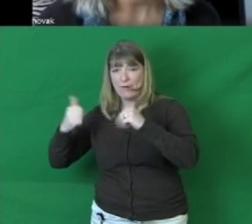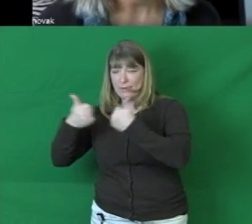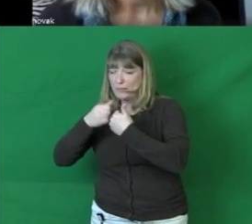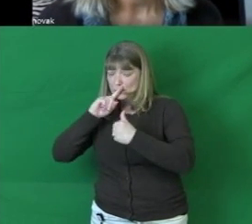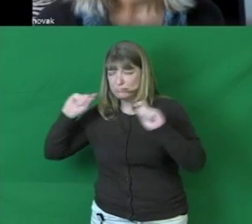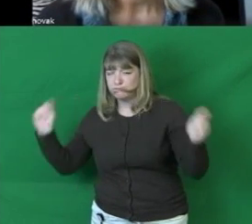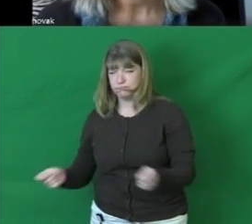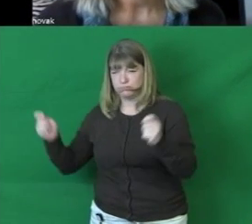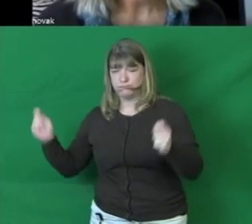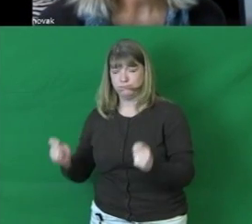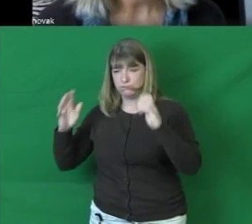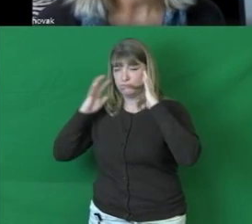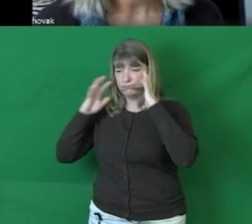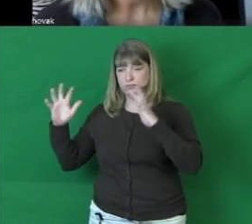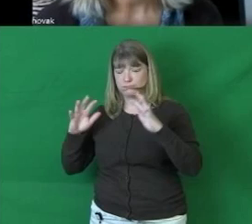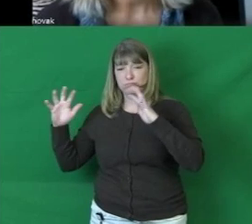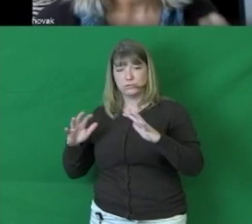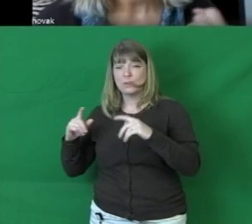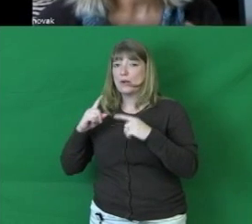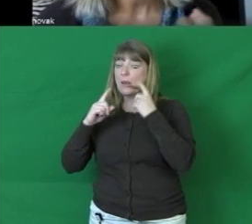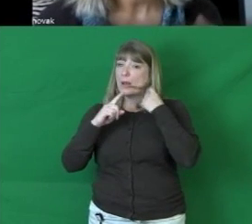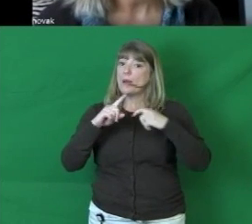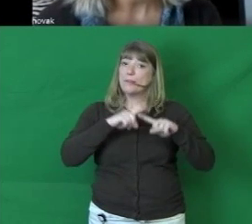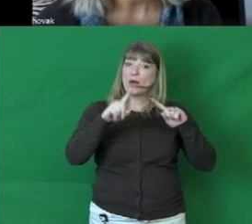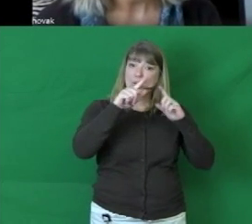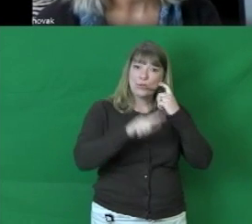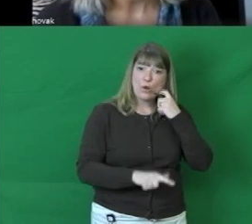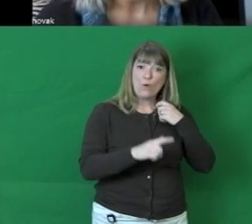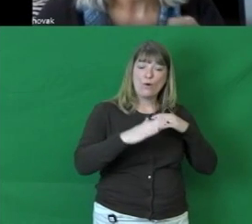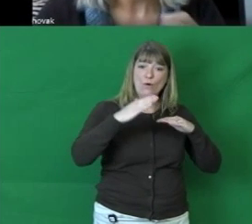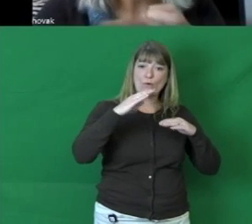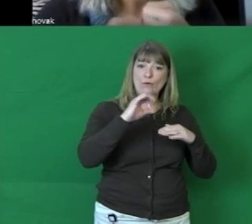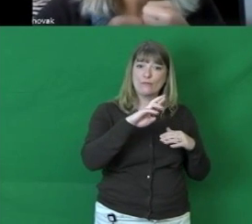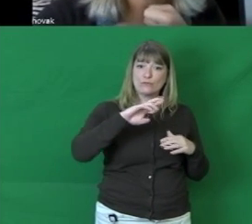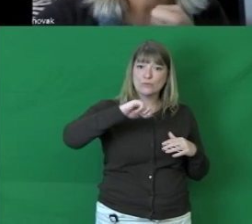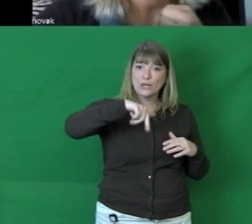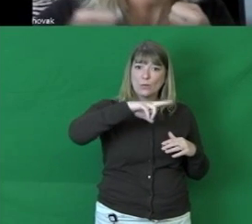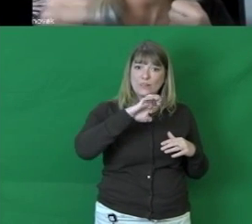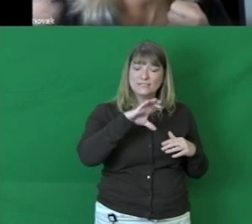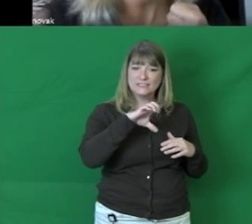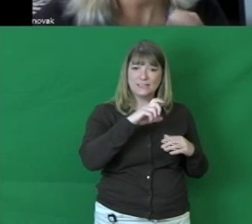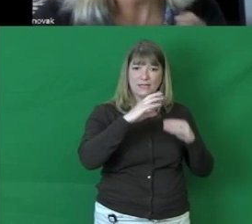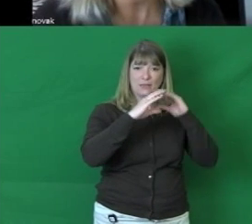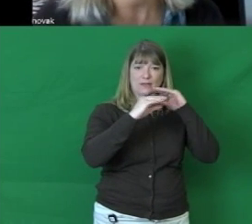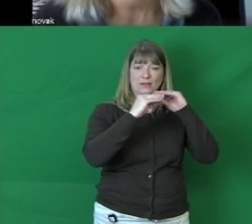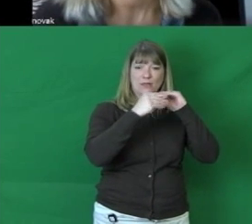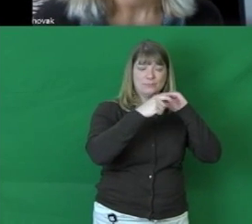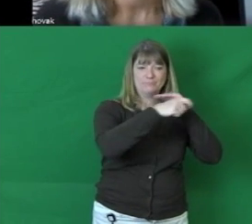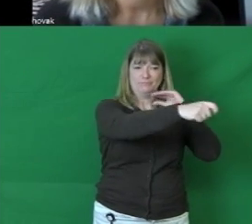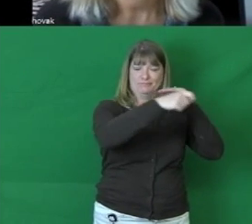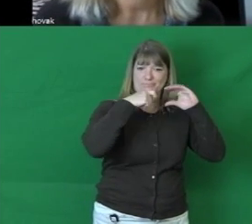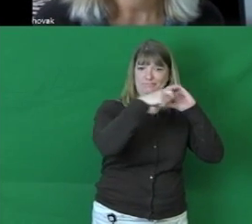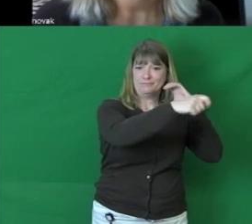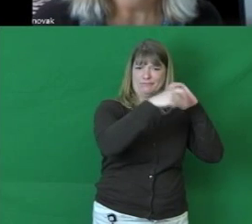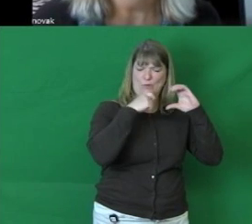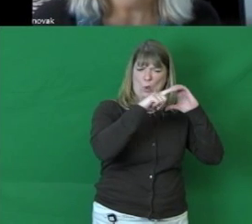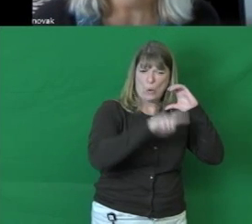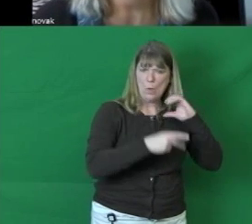community, the research found that low-frequency instruments like a trombone, that sustains a low pitch,